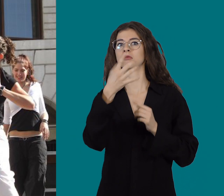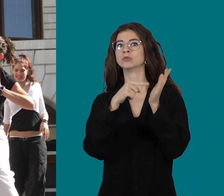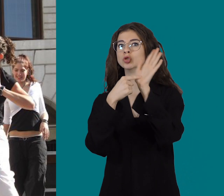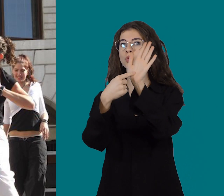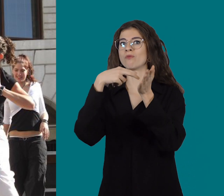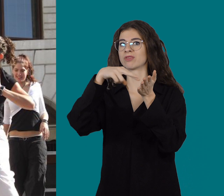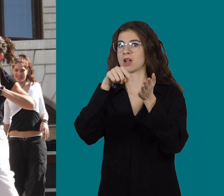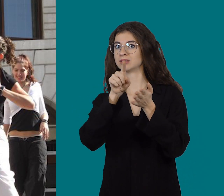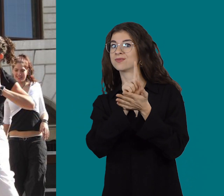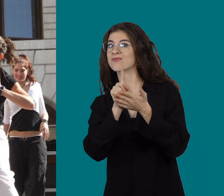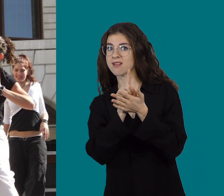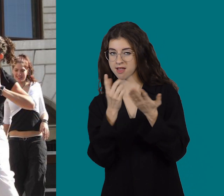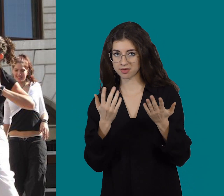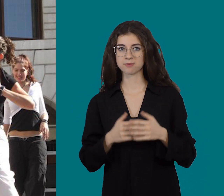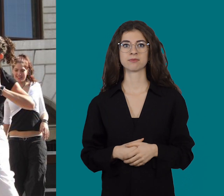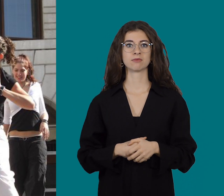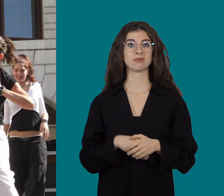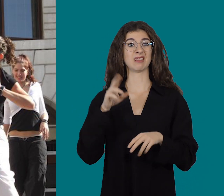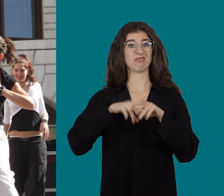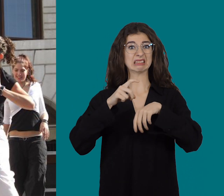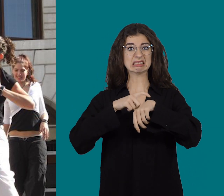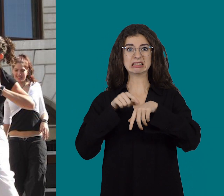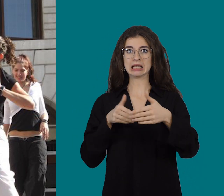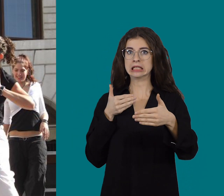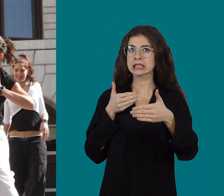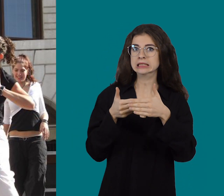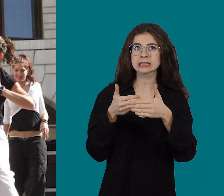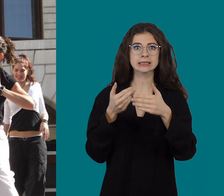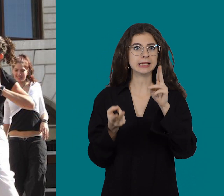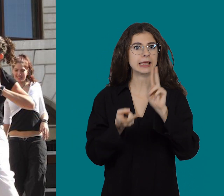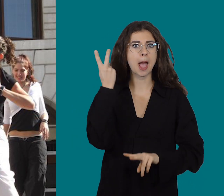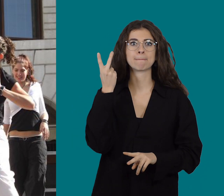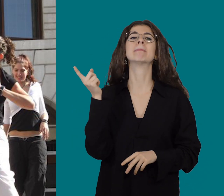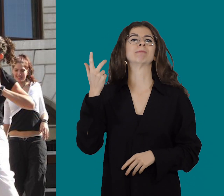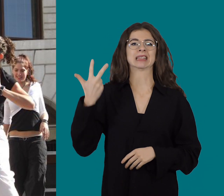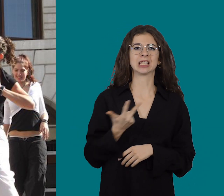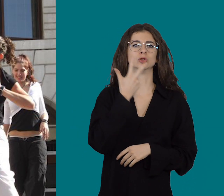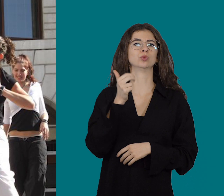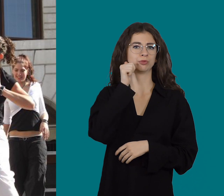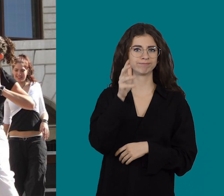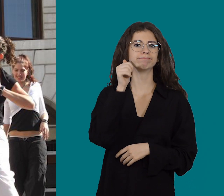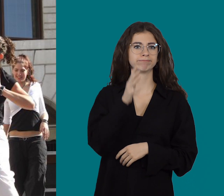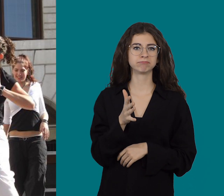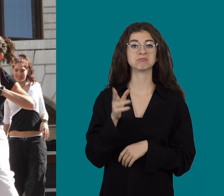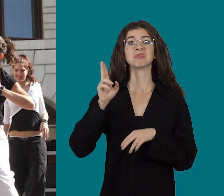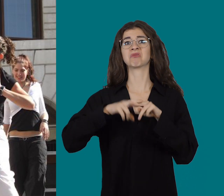she has available until the next show. If time is short she trains 3 hours a day.